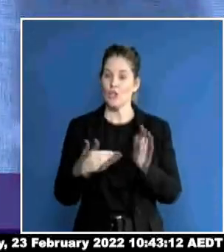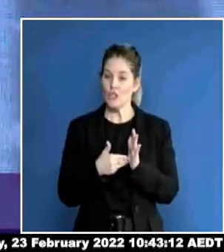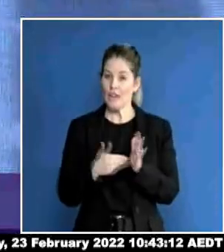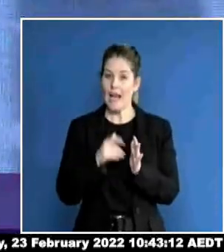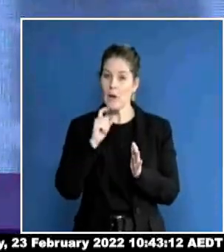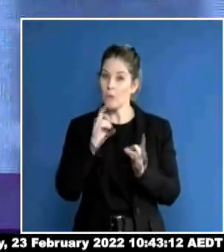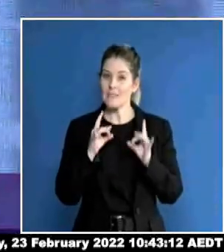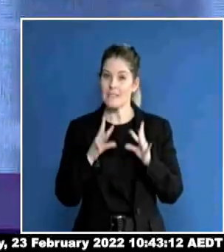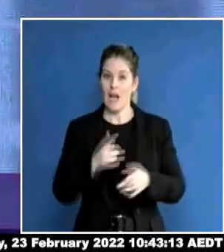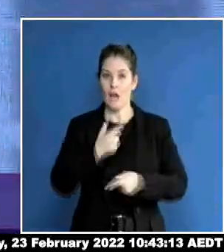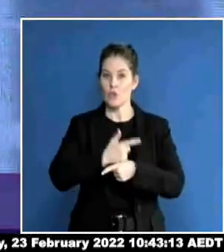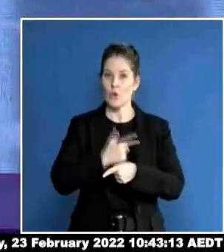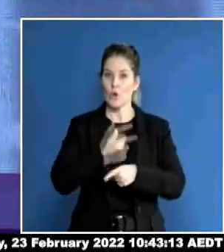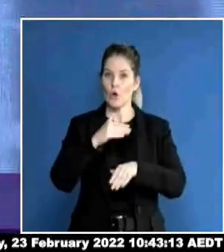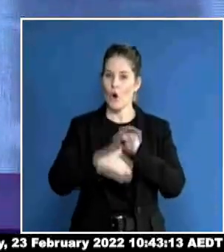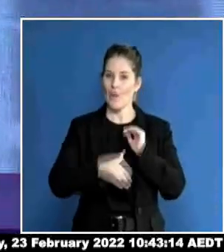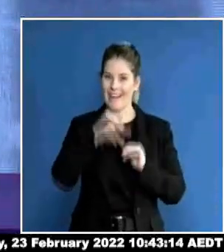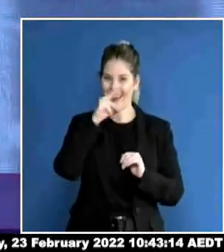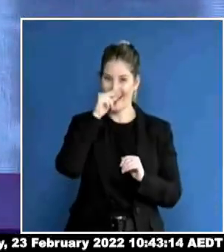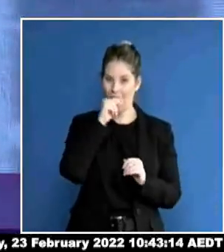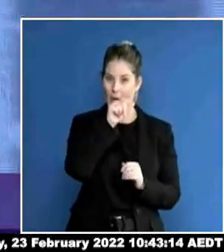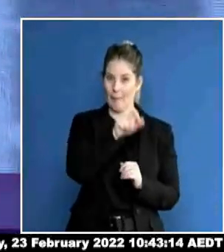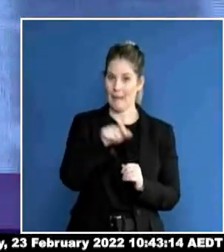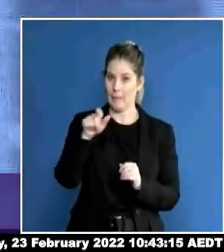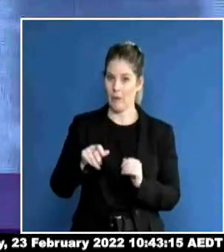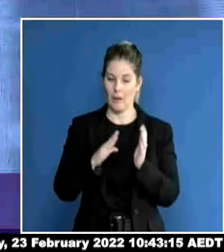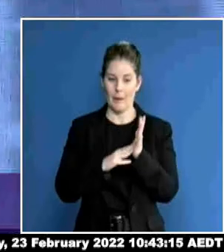Simon Green, from Youth Disability Advocacy Services.